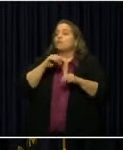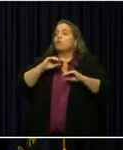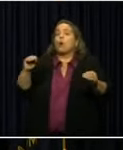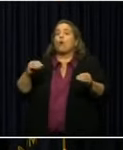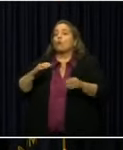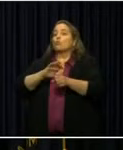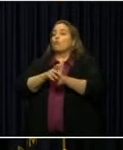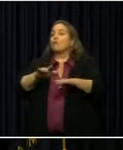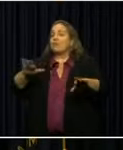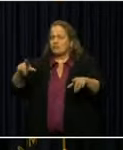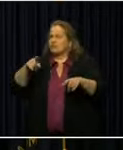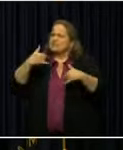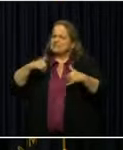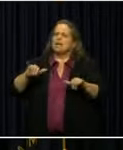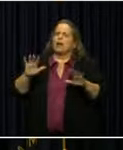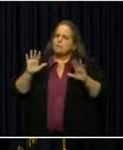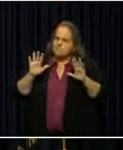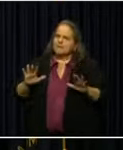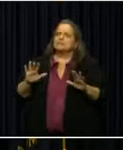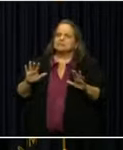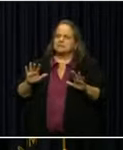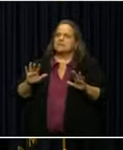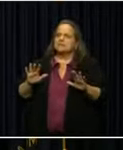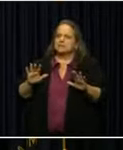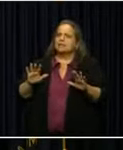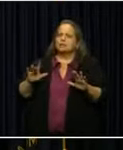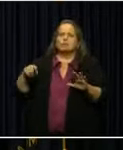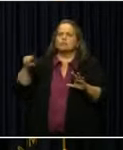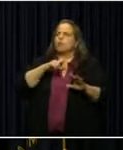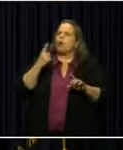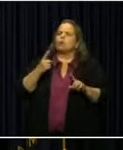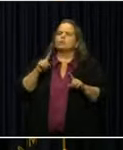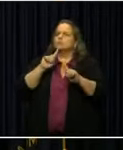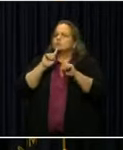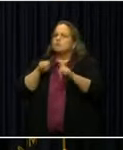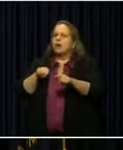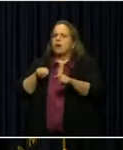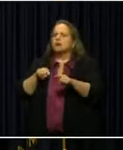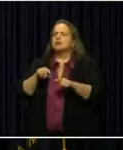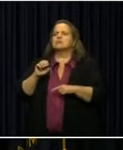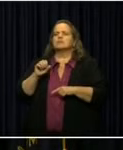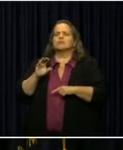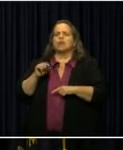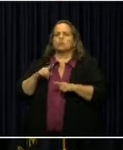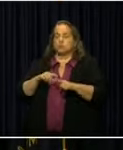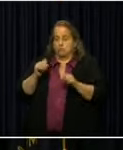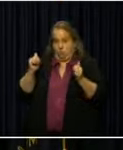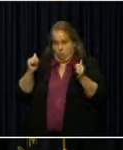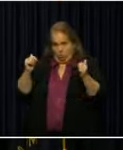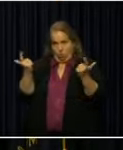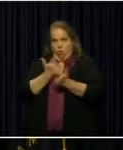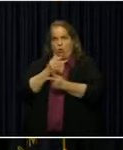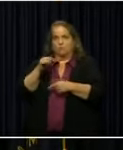IS SOME LABS ARE TAKING TEN DAYS TO GET THE RESULTS BACK, AND SO WE TALK ABOUT HOW MANY PEOPLE